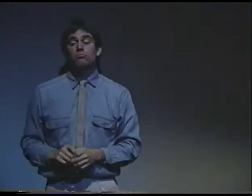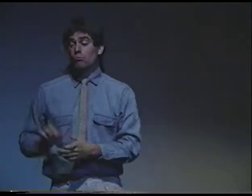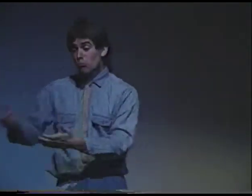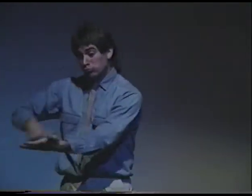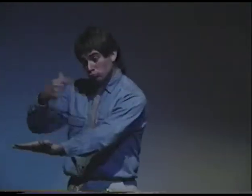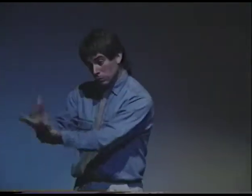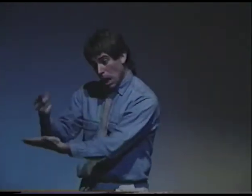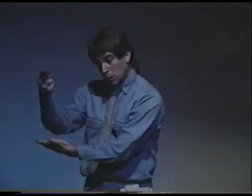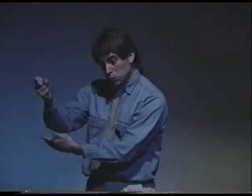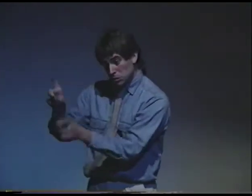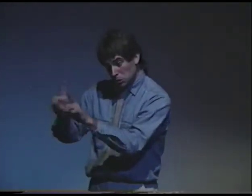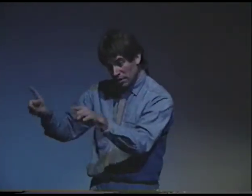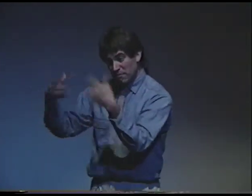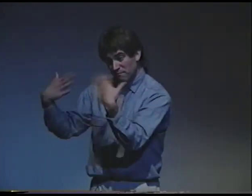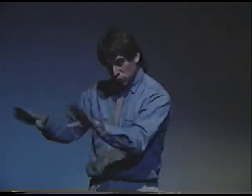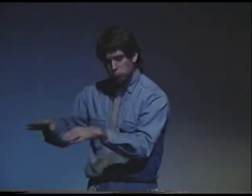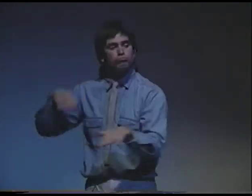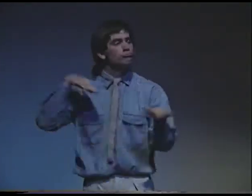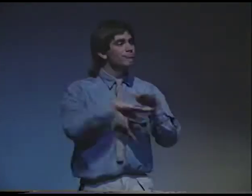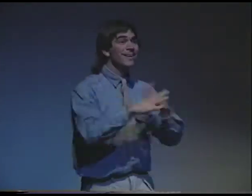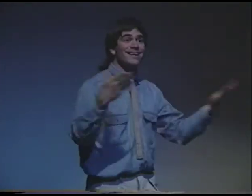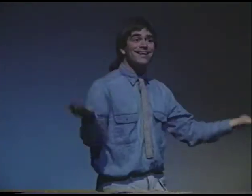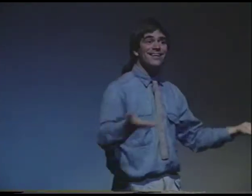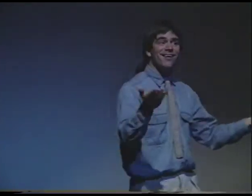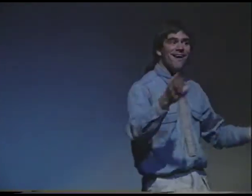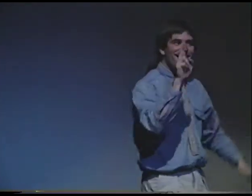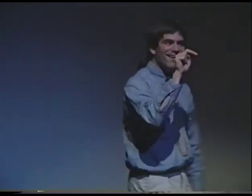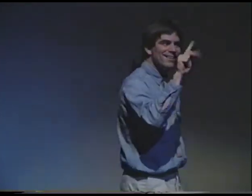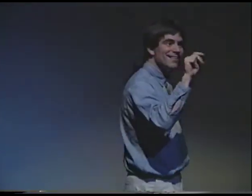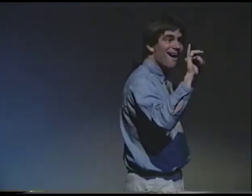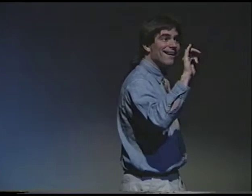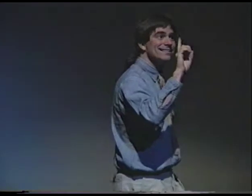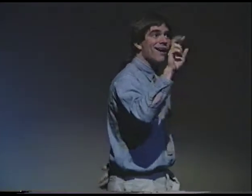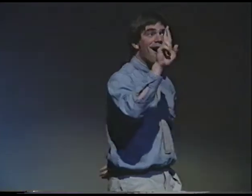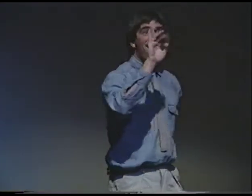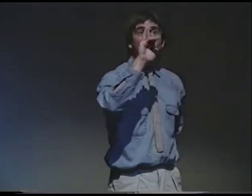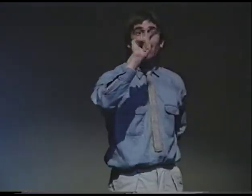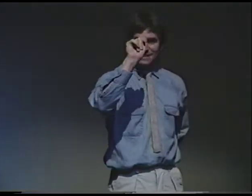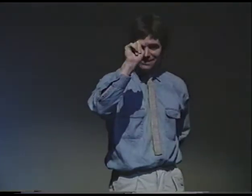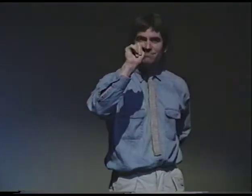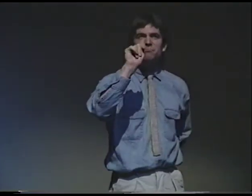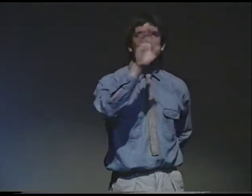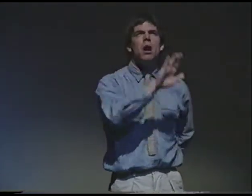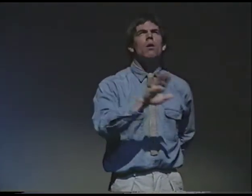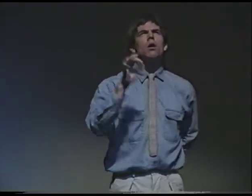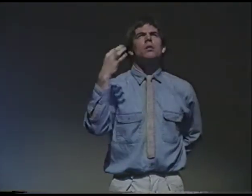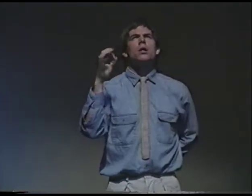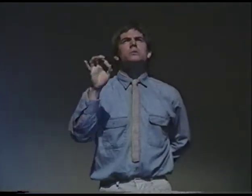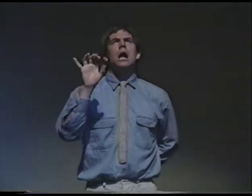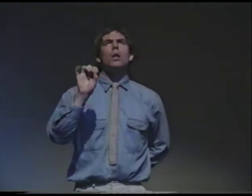I'll explain a little bit more about that later. When I graduated, I came here to NTID RIT.